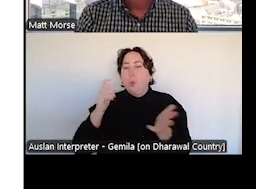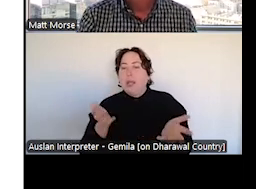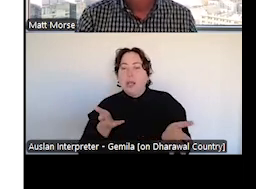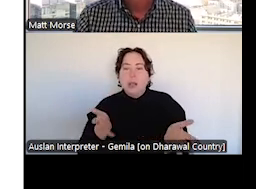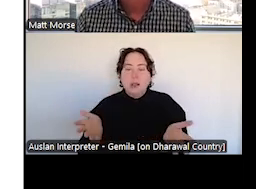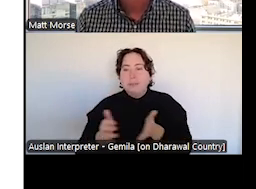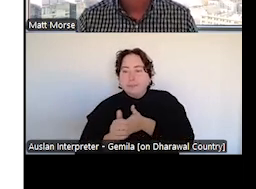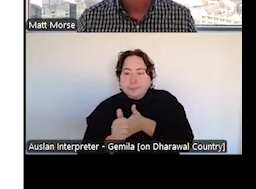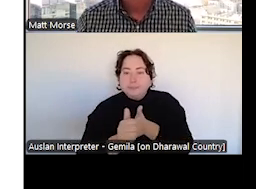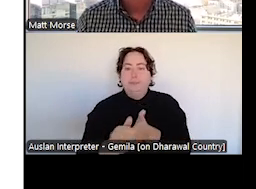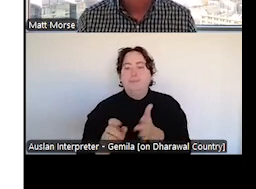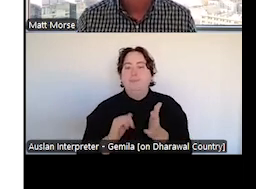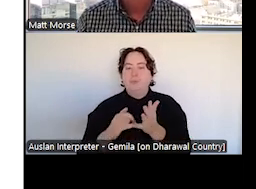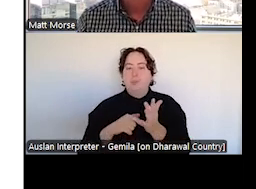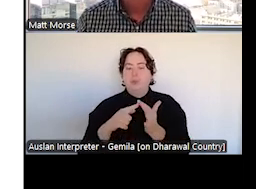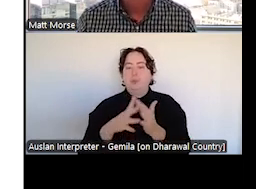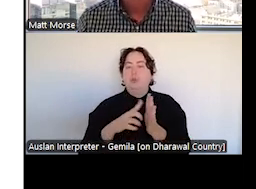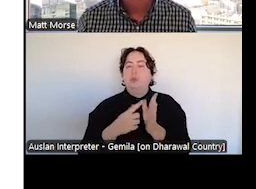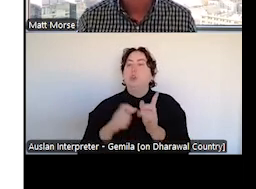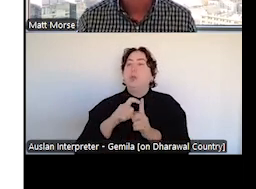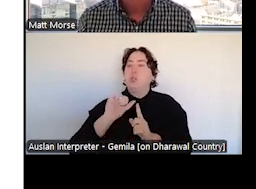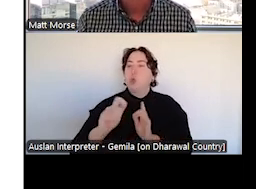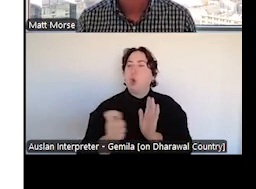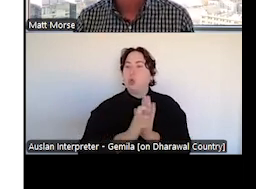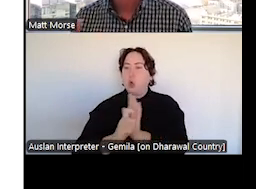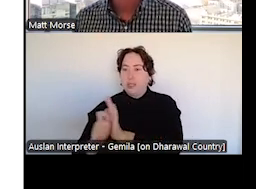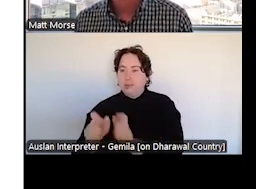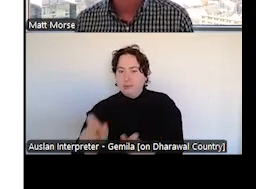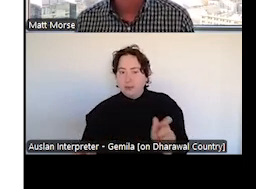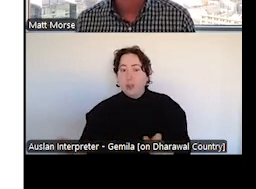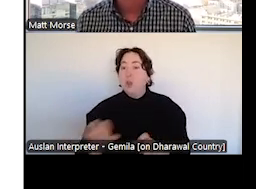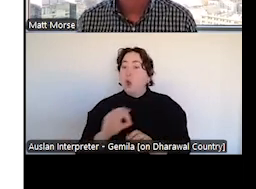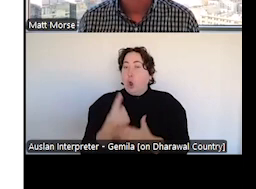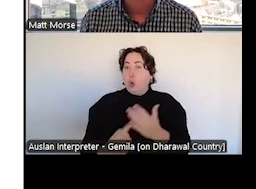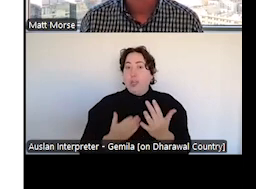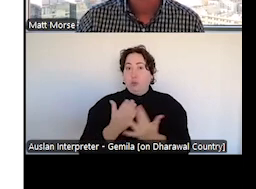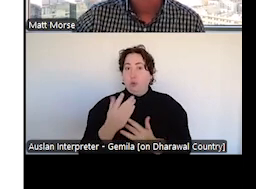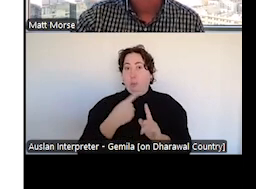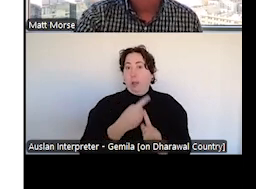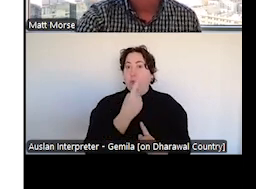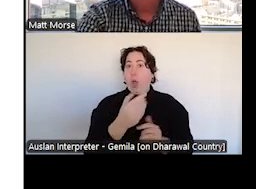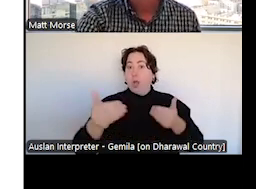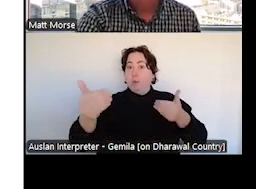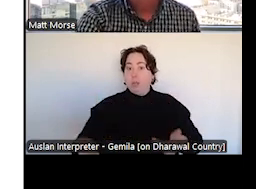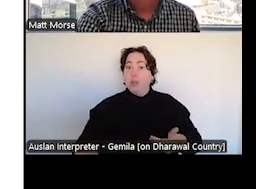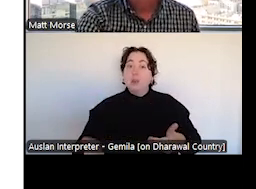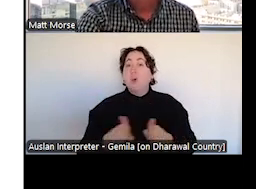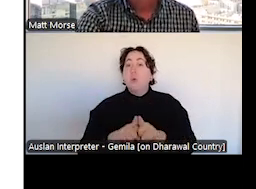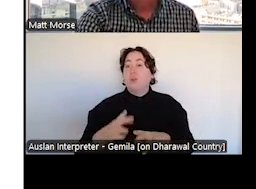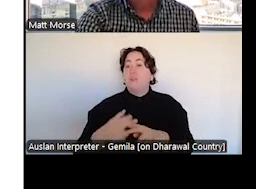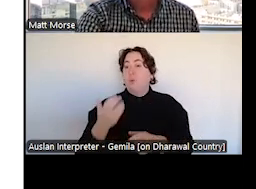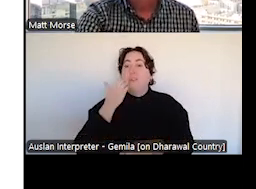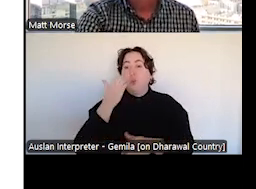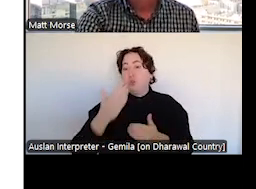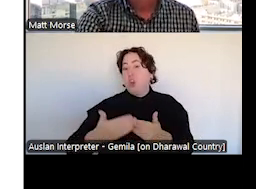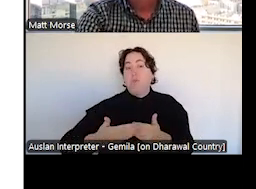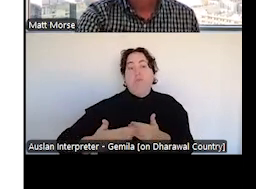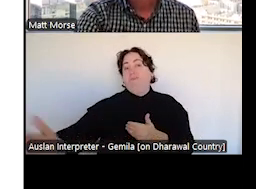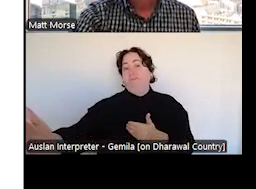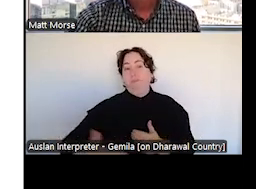not just within this particular Plus1 opportunity, but also into the future.